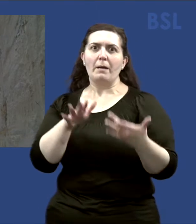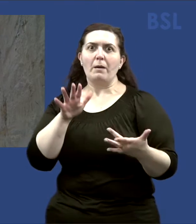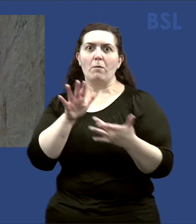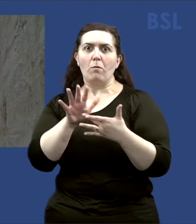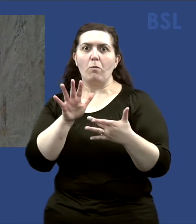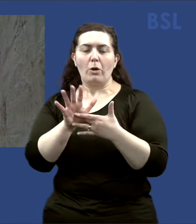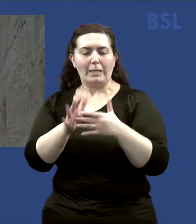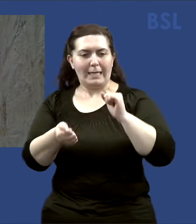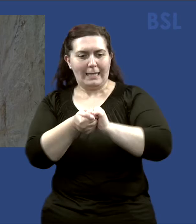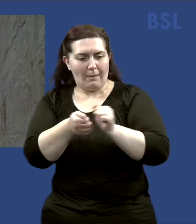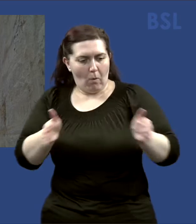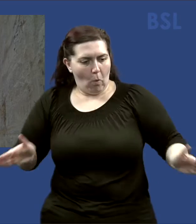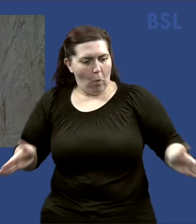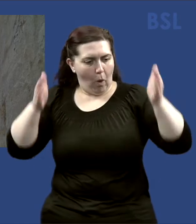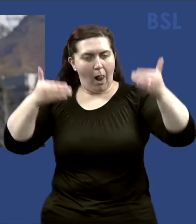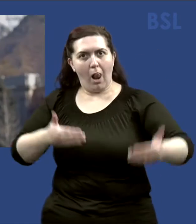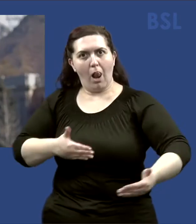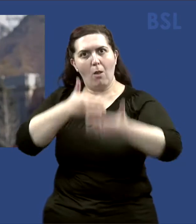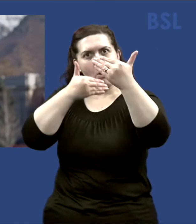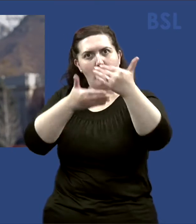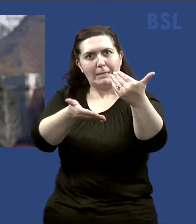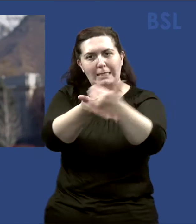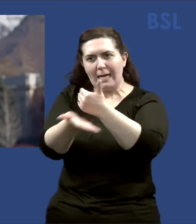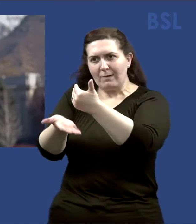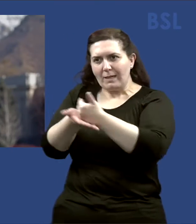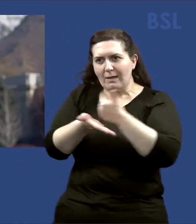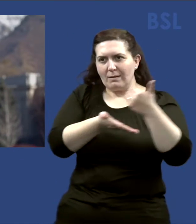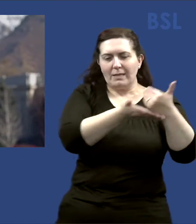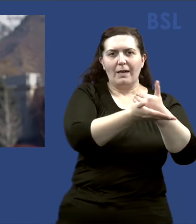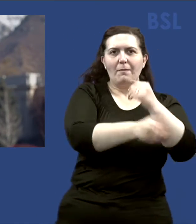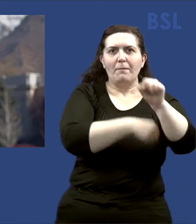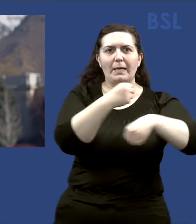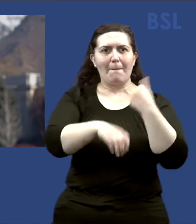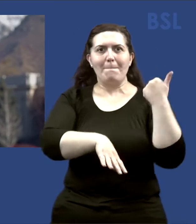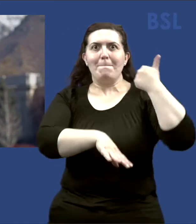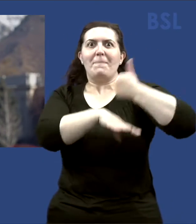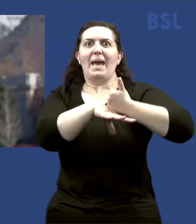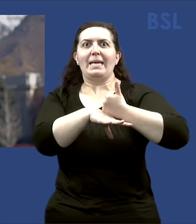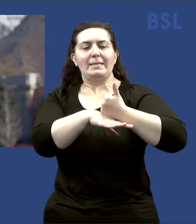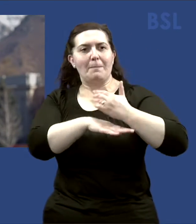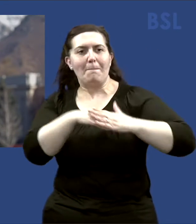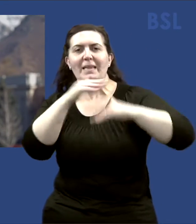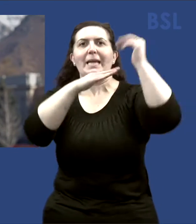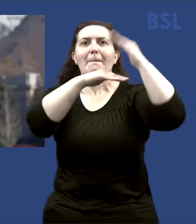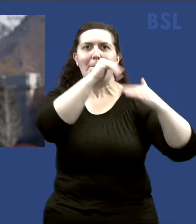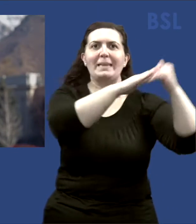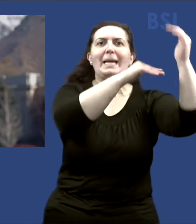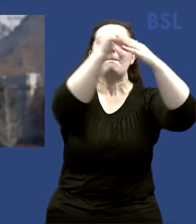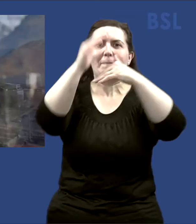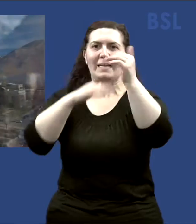It was absolutely critical to the success, of keeping those walls intact, that allowed us a base that we could work from."